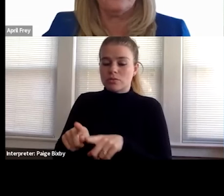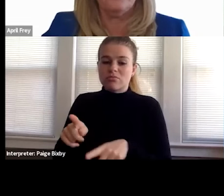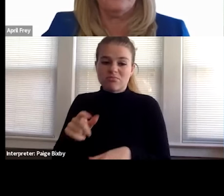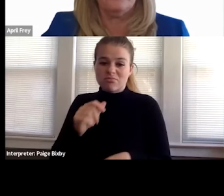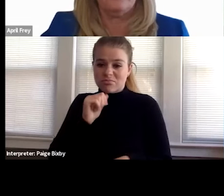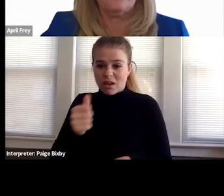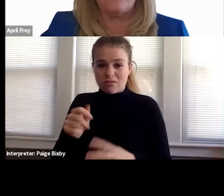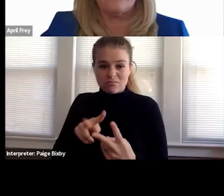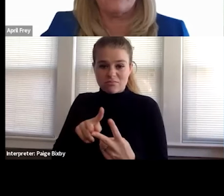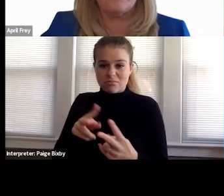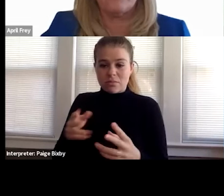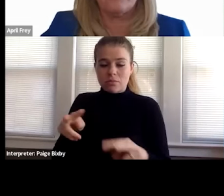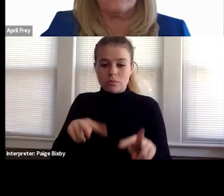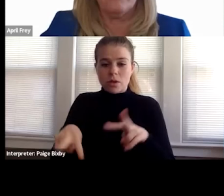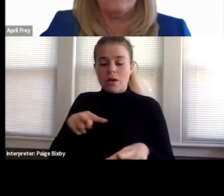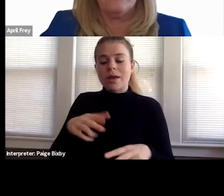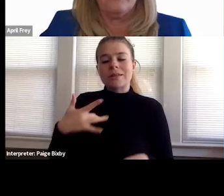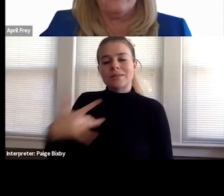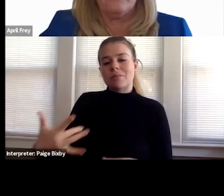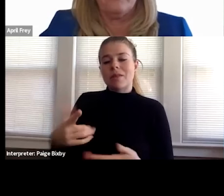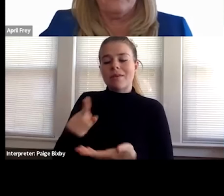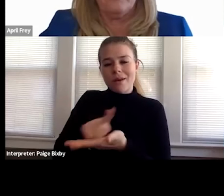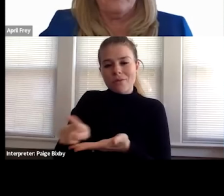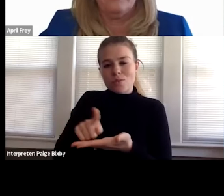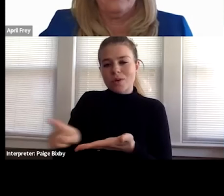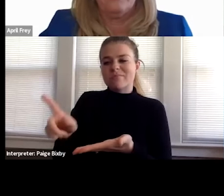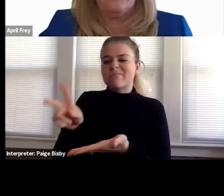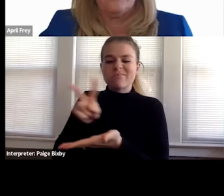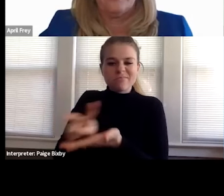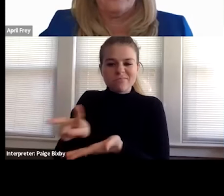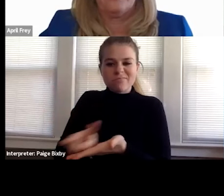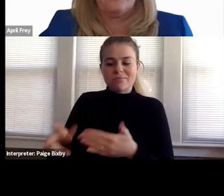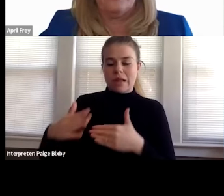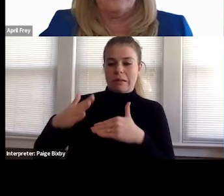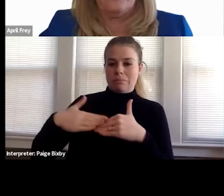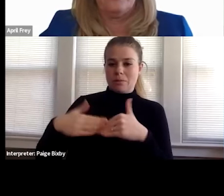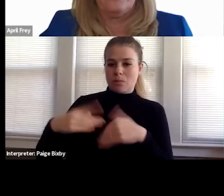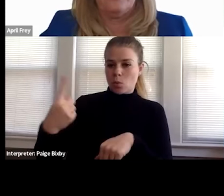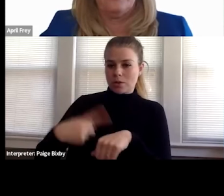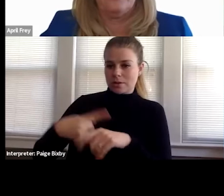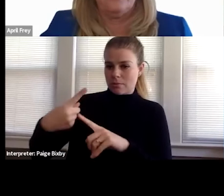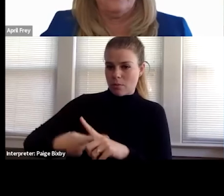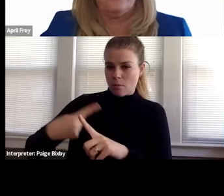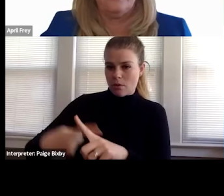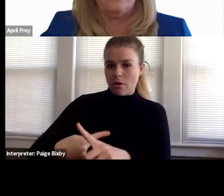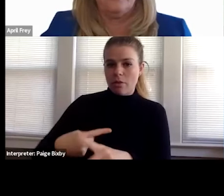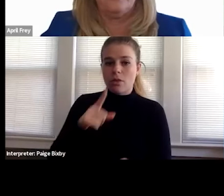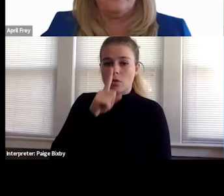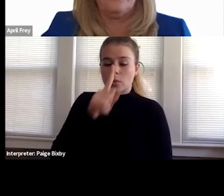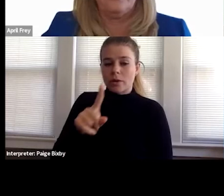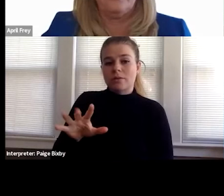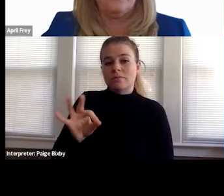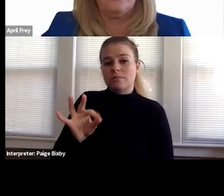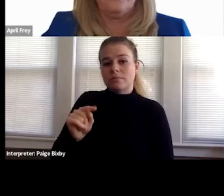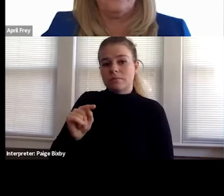They're typically done every week or every other week, at a minimum of once a month. And family treatment courts are coming together, just like traditional treatment court models,